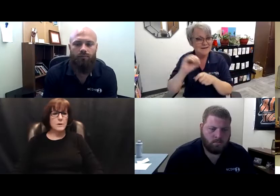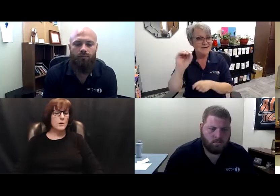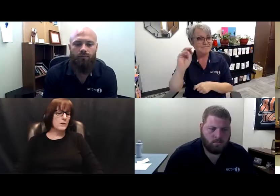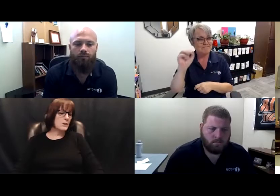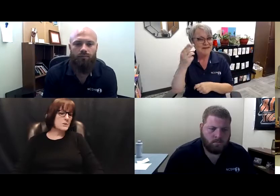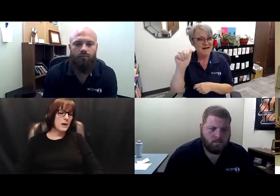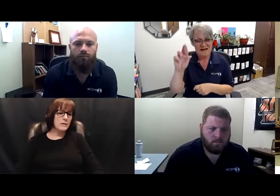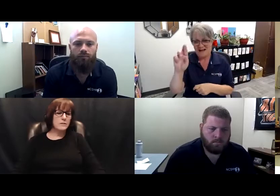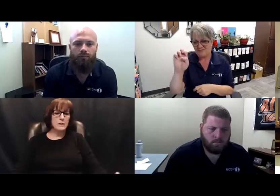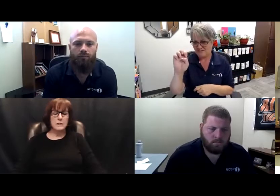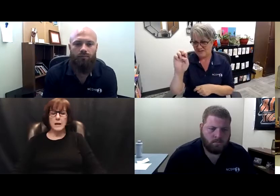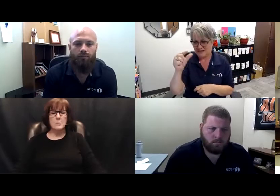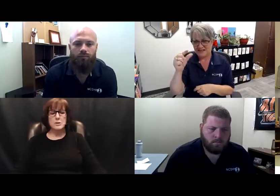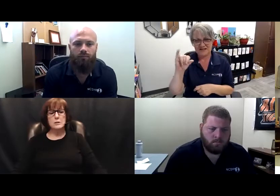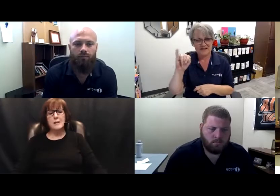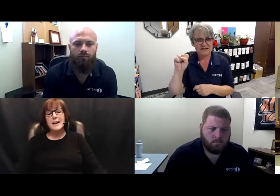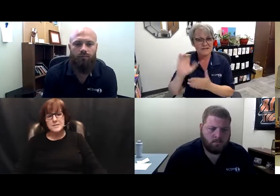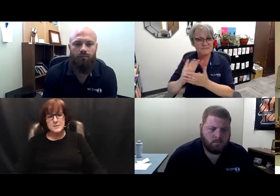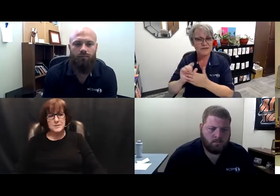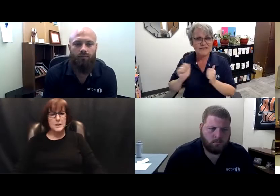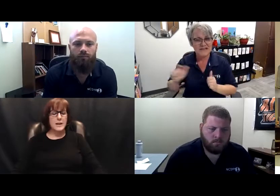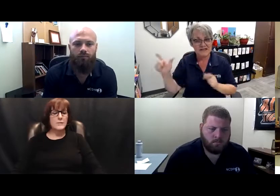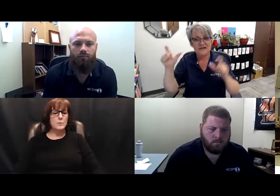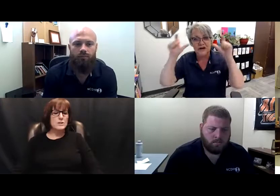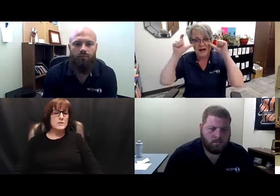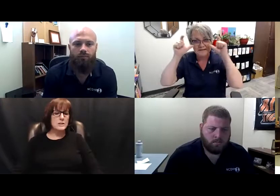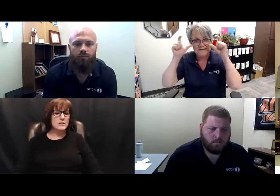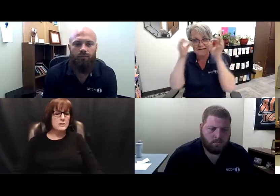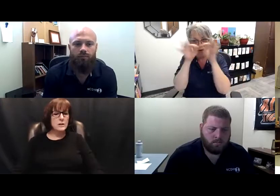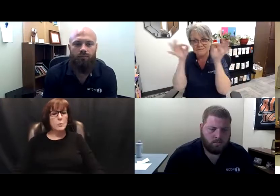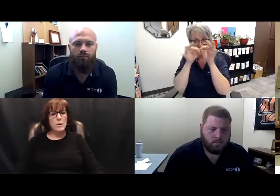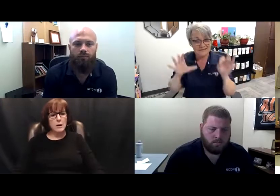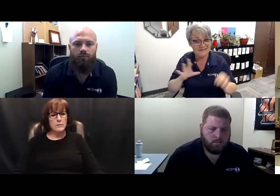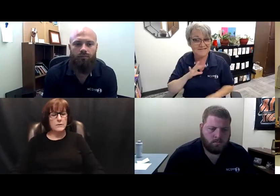They also have captioned glasses at the Regis theaters in Omaha. There's